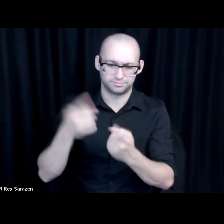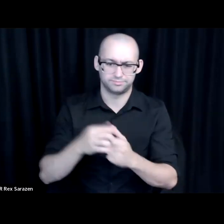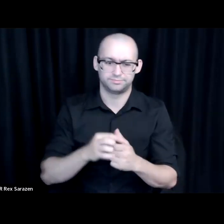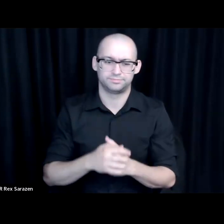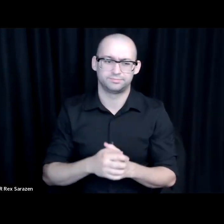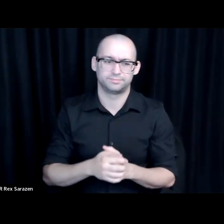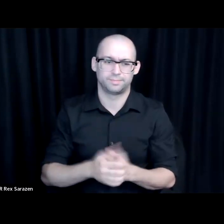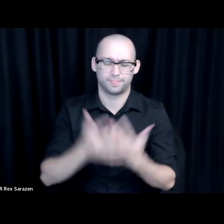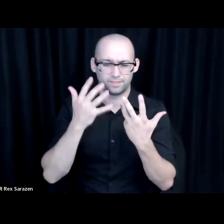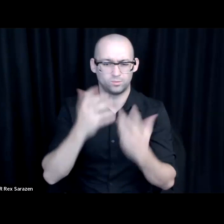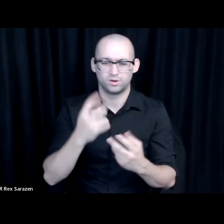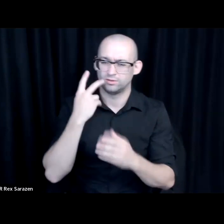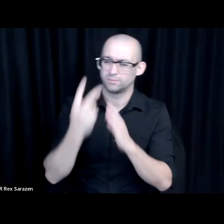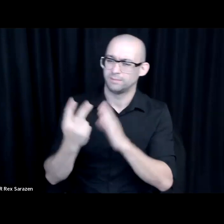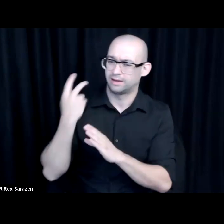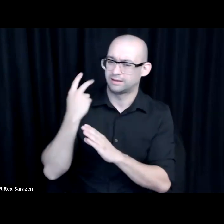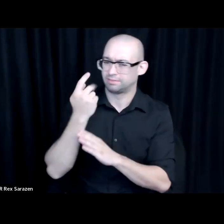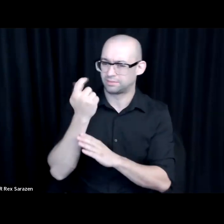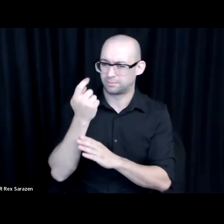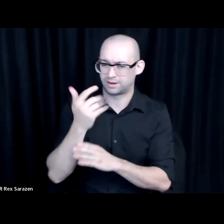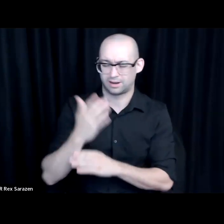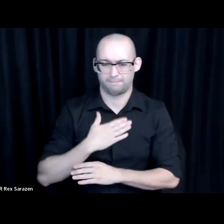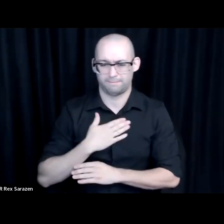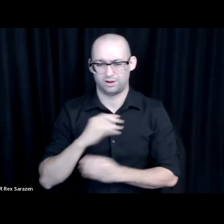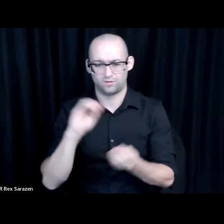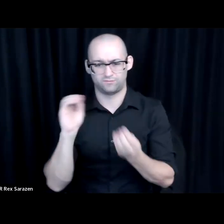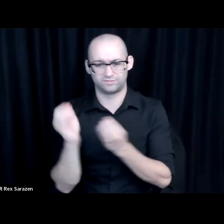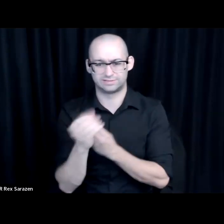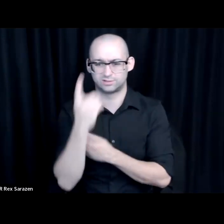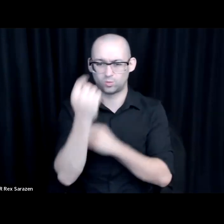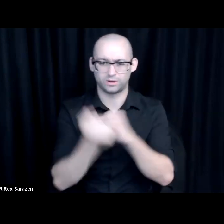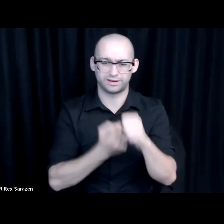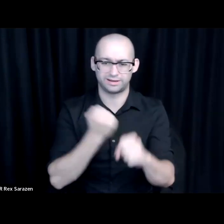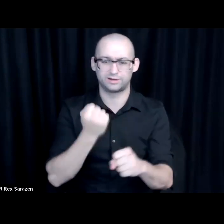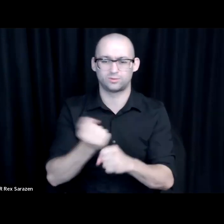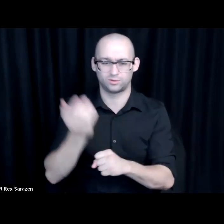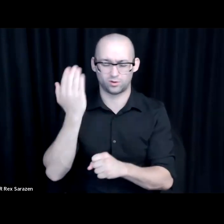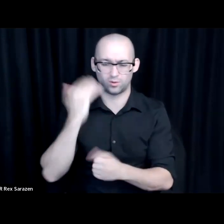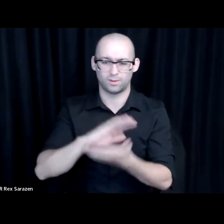want to reflect a bit. We, my office, about a year ago, turned into the Office of Tribal